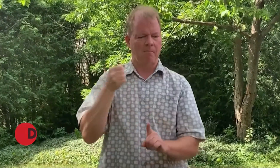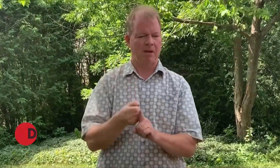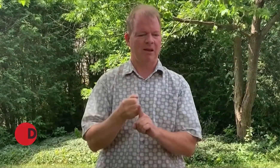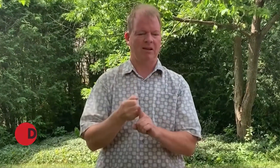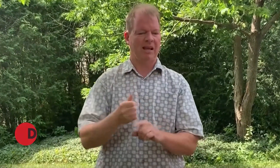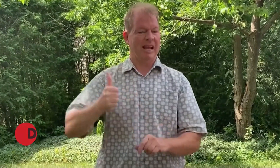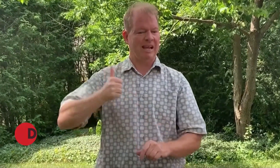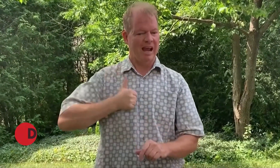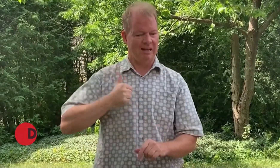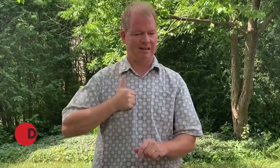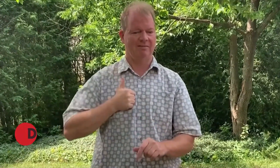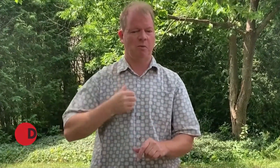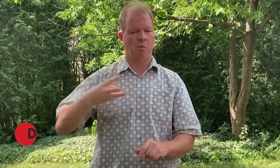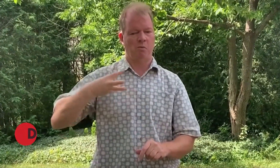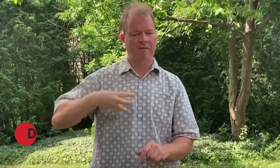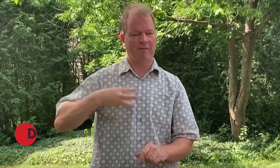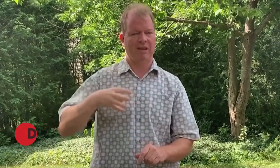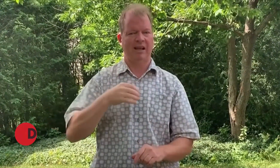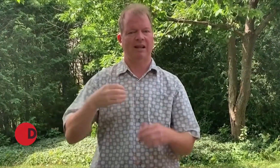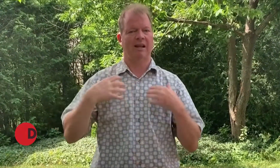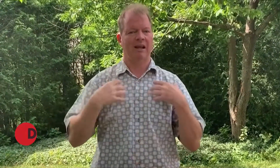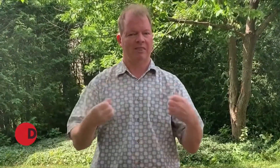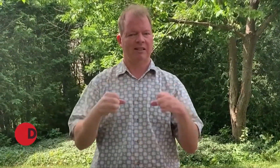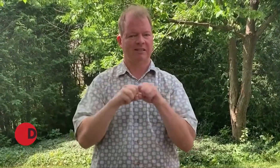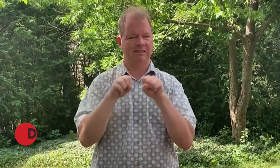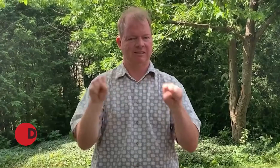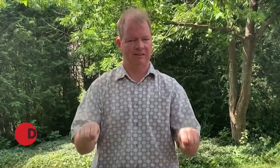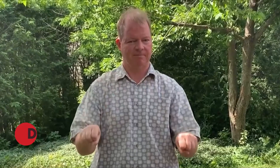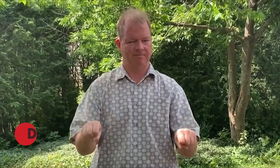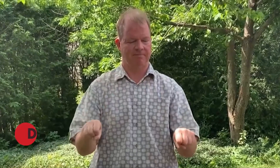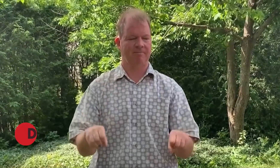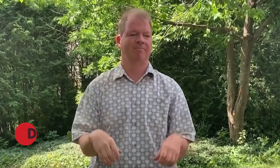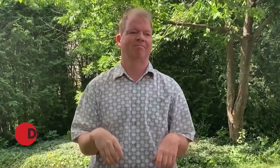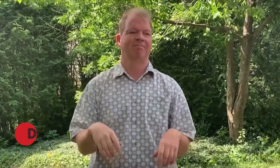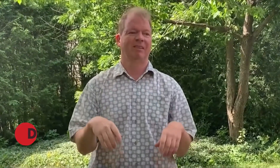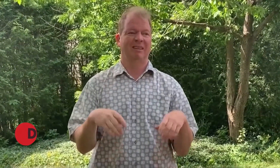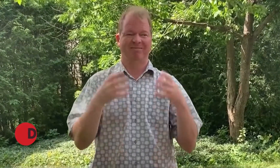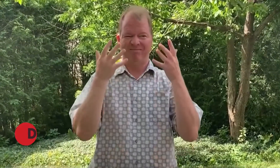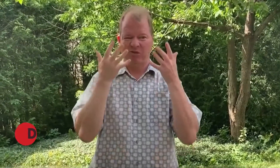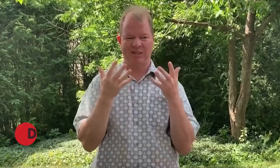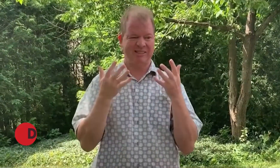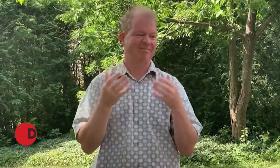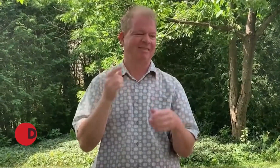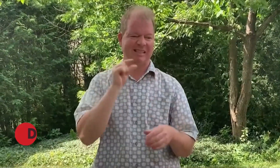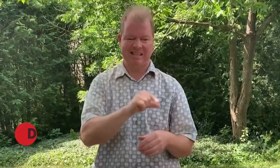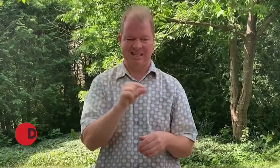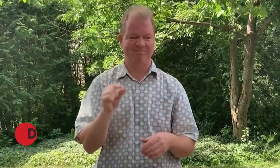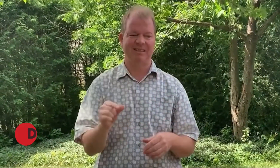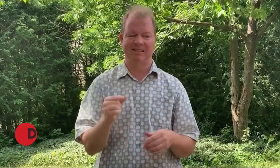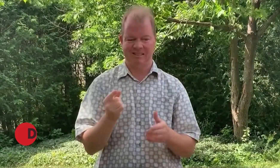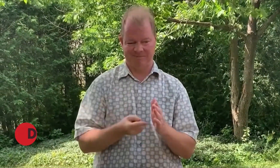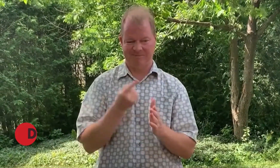Canada's welfare and health system unfortunately the government sometimes